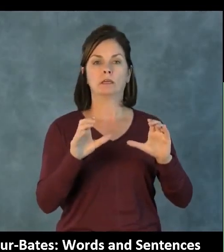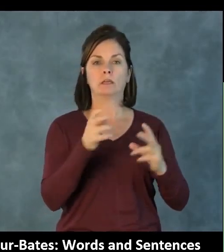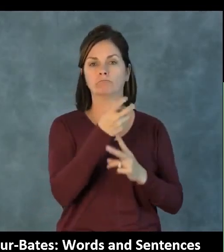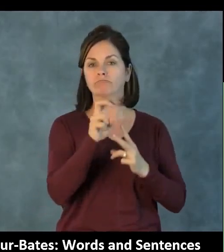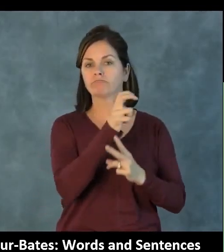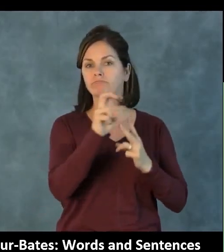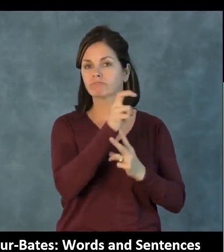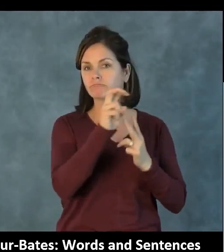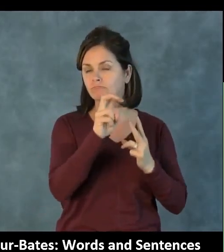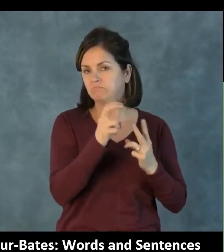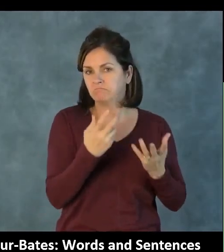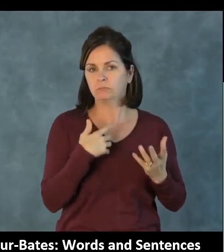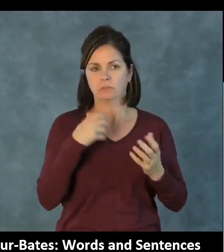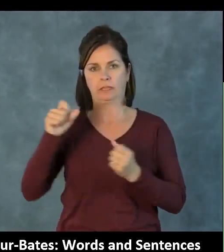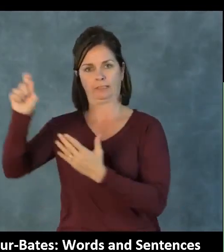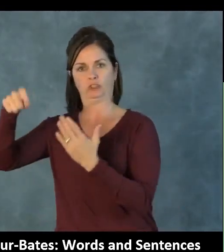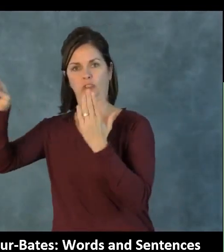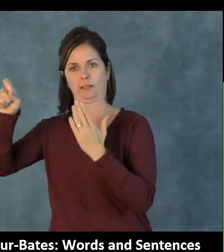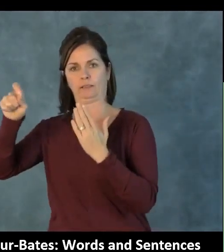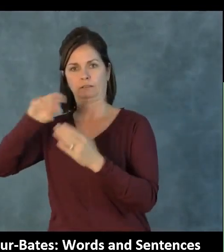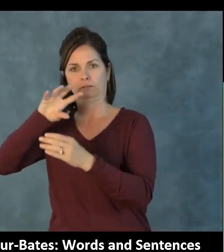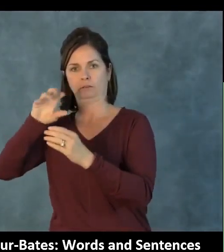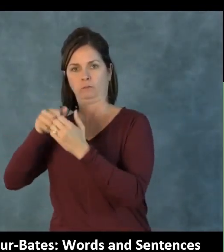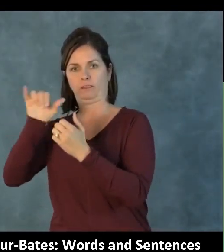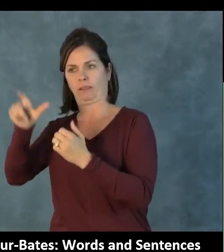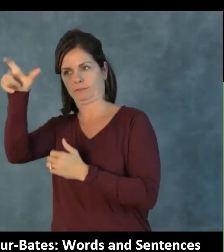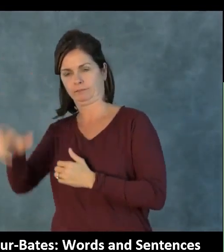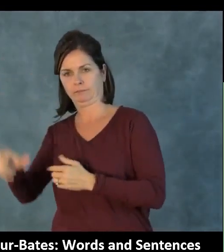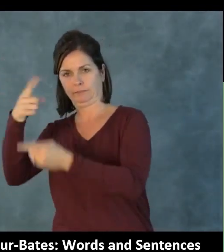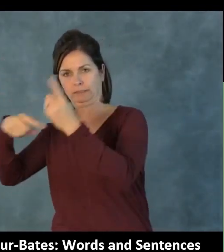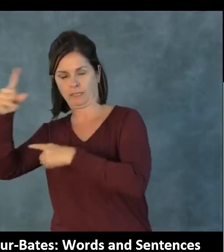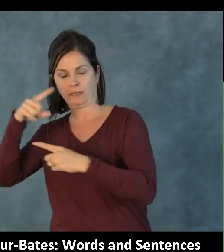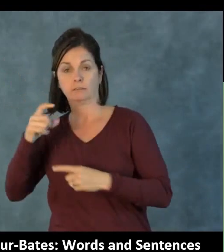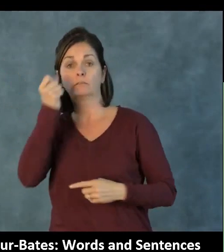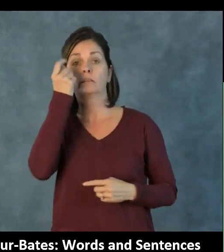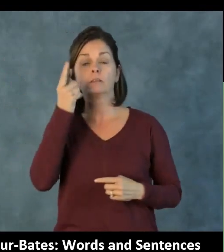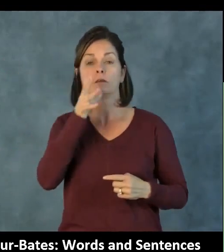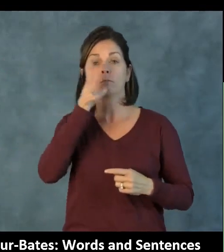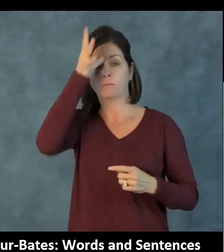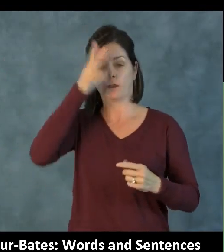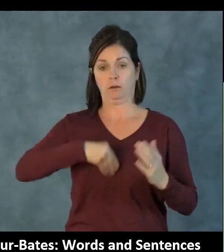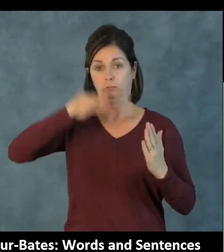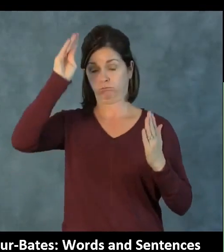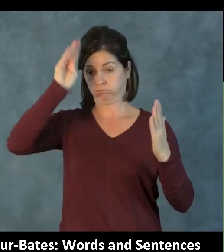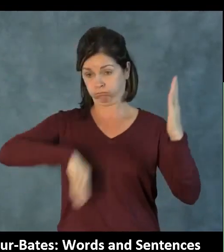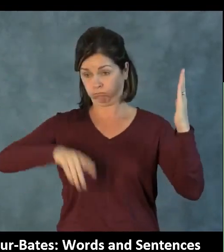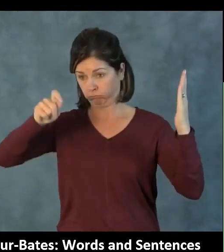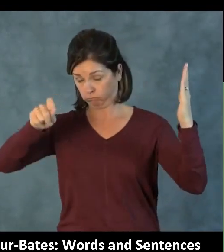After the parent completes the form, the examiner can then get a feeling for the balance of the child's